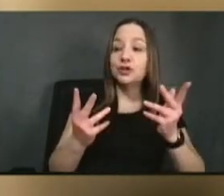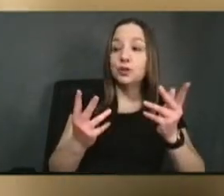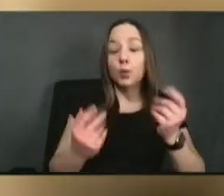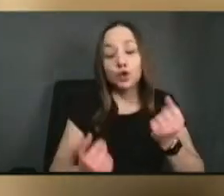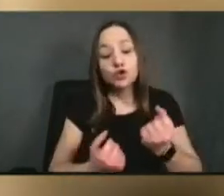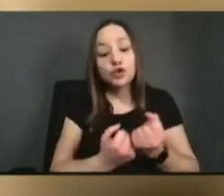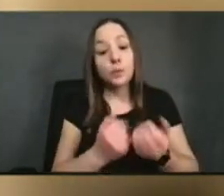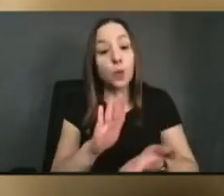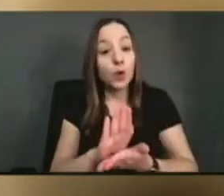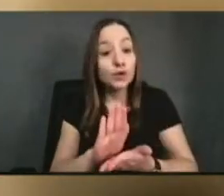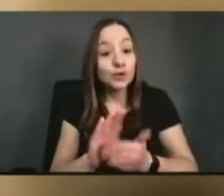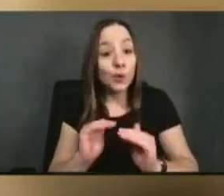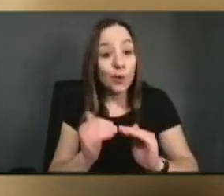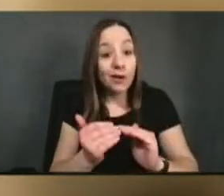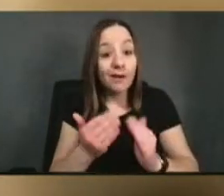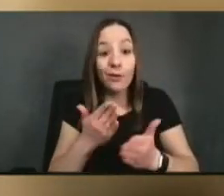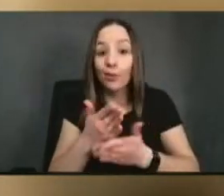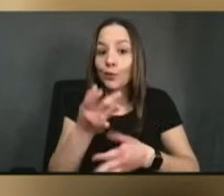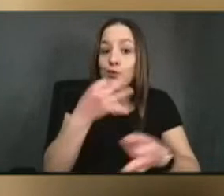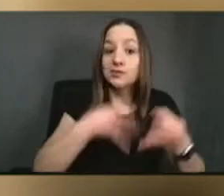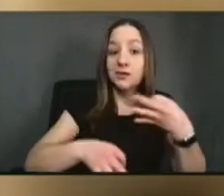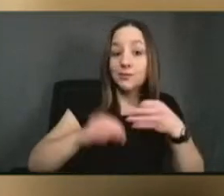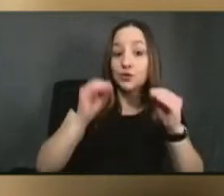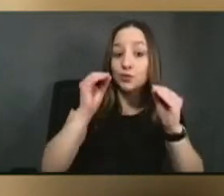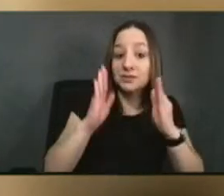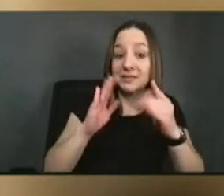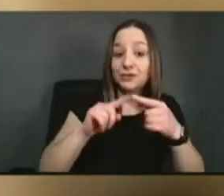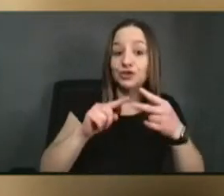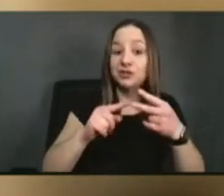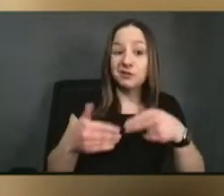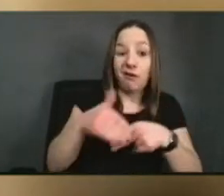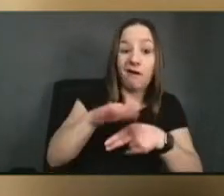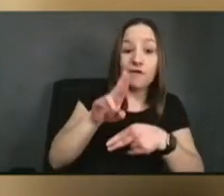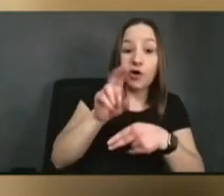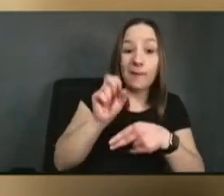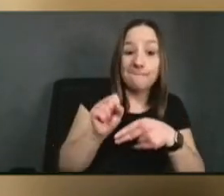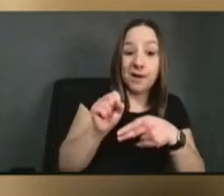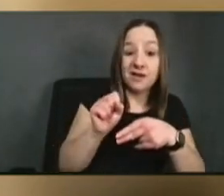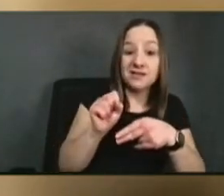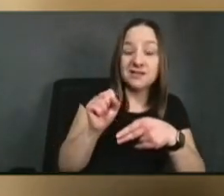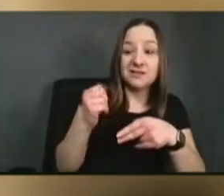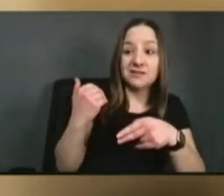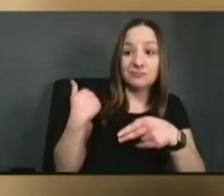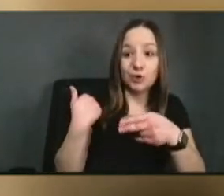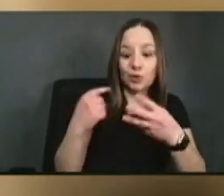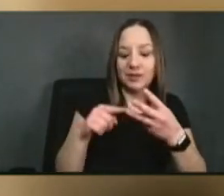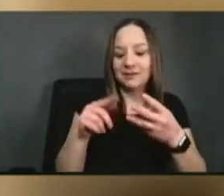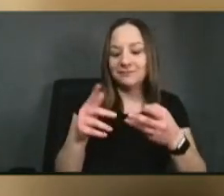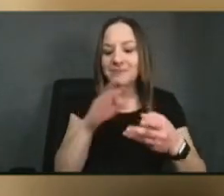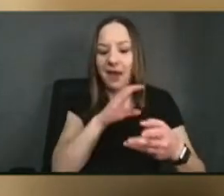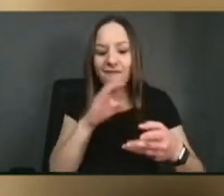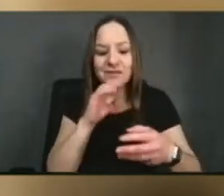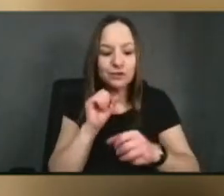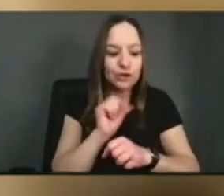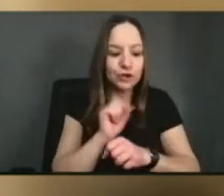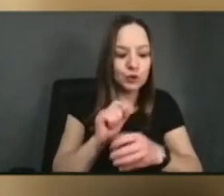curriculum instruction, we are supporting our schools through substitute teaching and doing